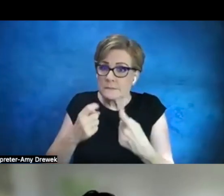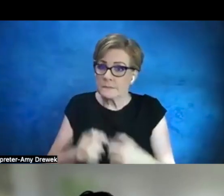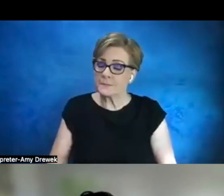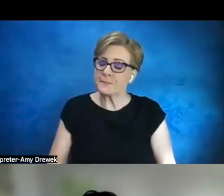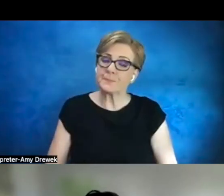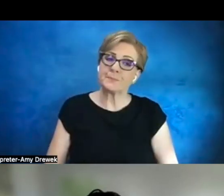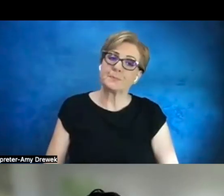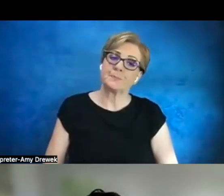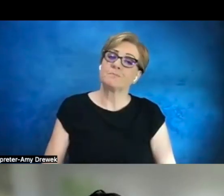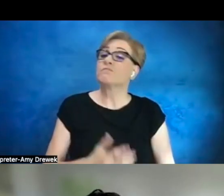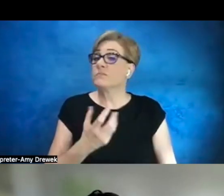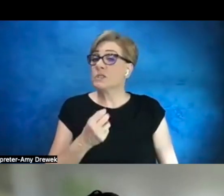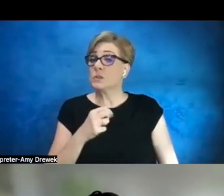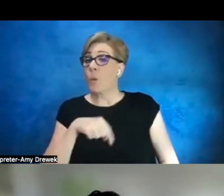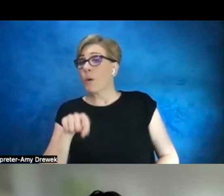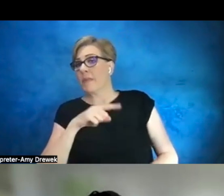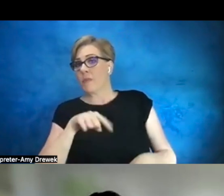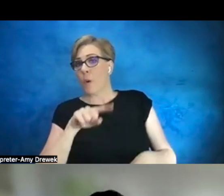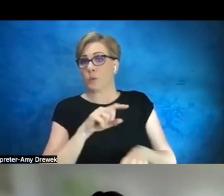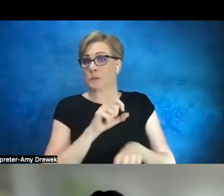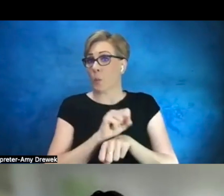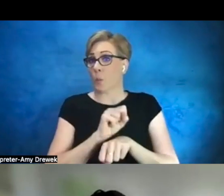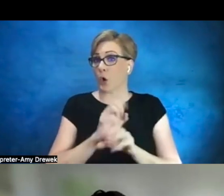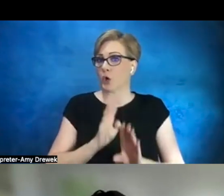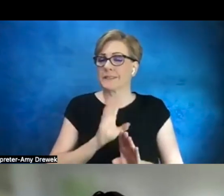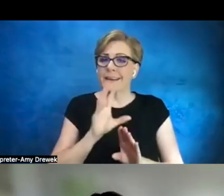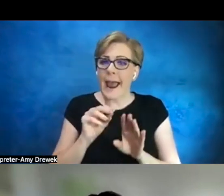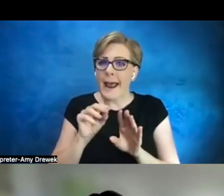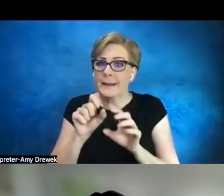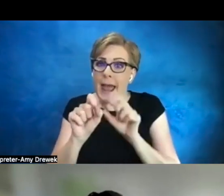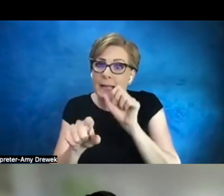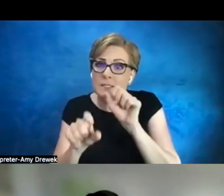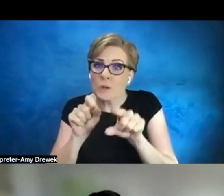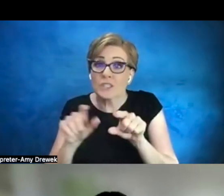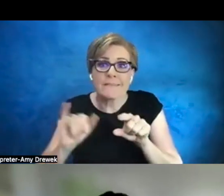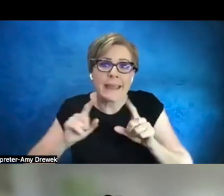can look like in a setting that feels safe, comfortable, and low-stress.